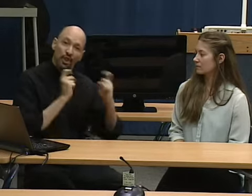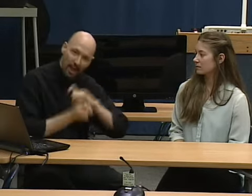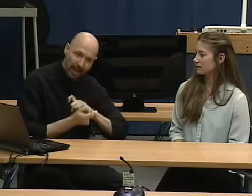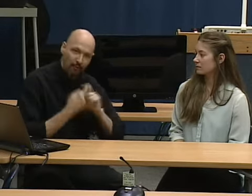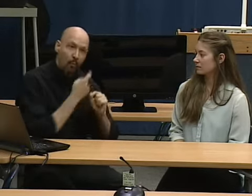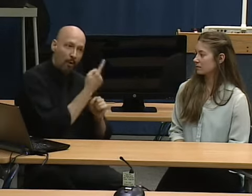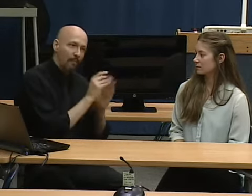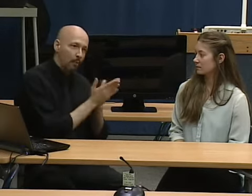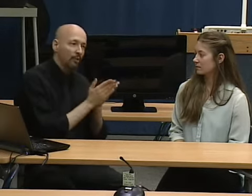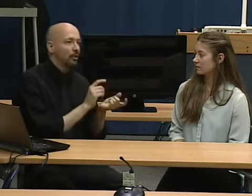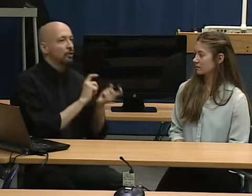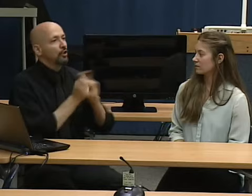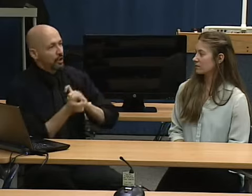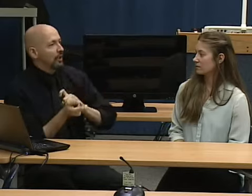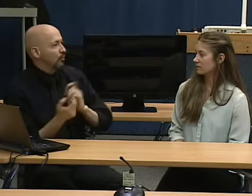It changed from the 4th edition to the 5th.